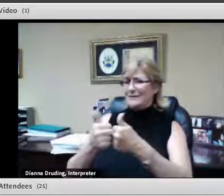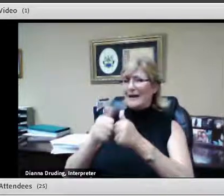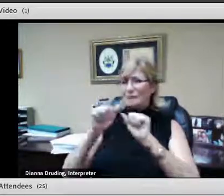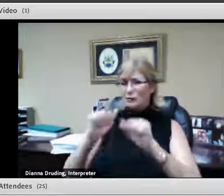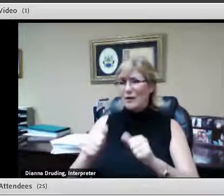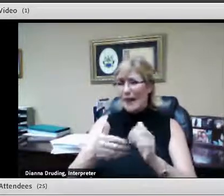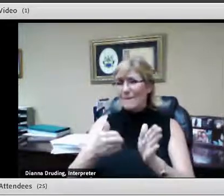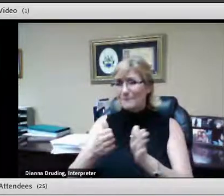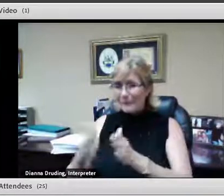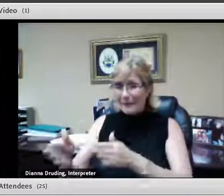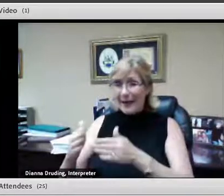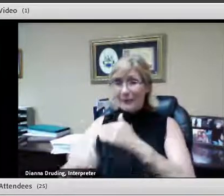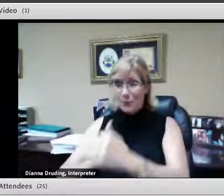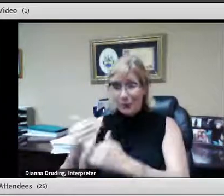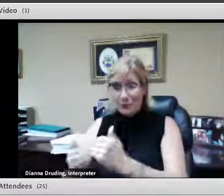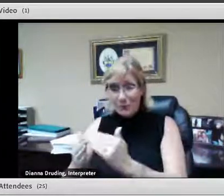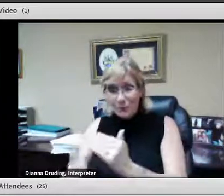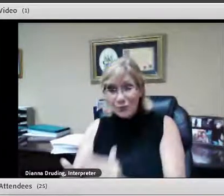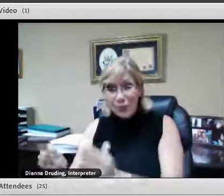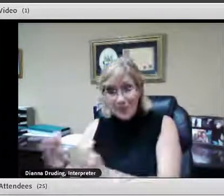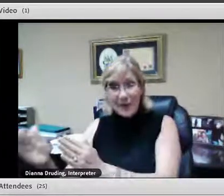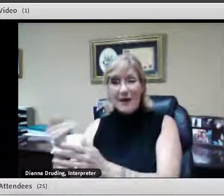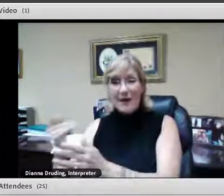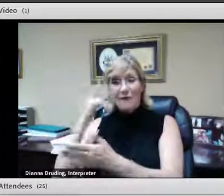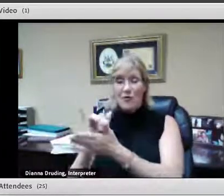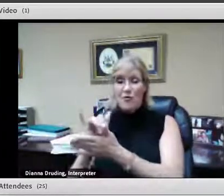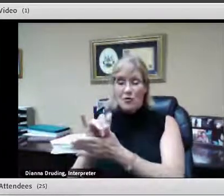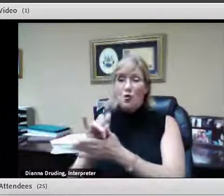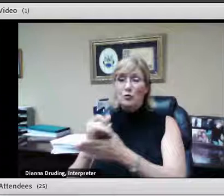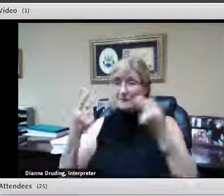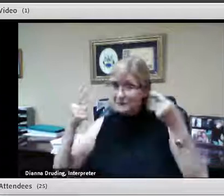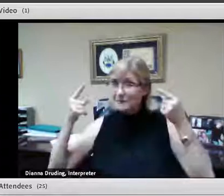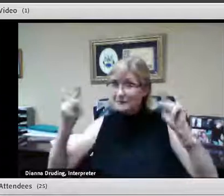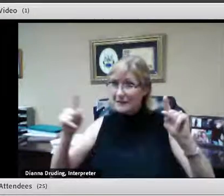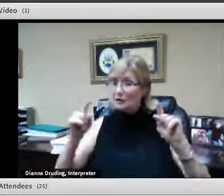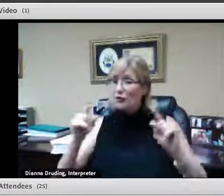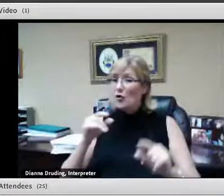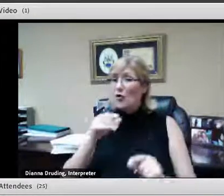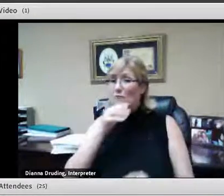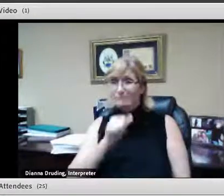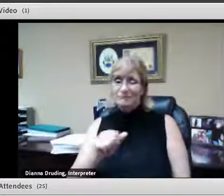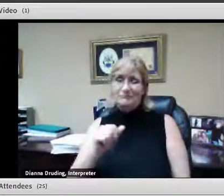and it's accessible to kids in the younger grades, too. Starting, really, in second grade,